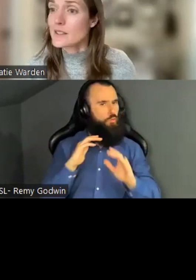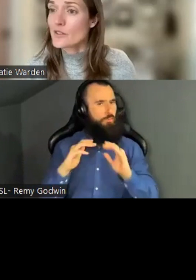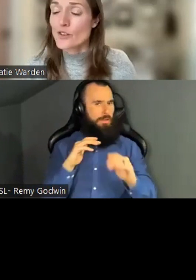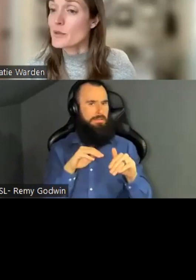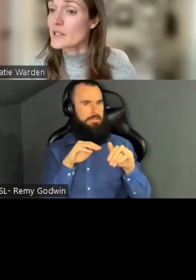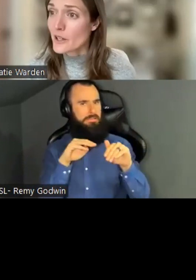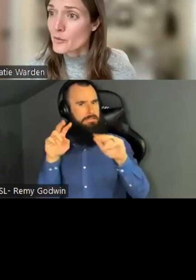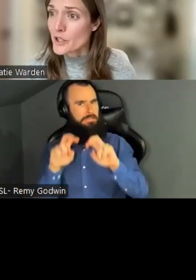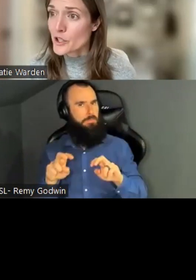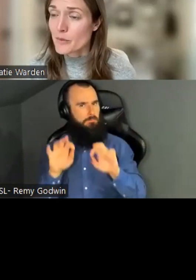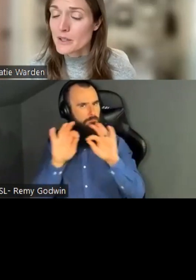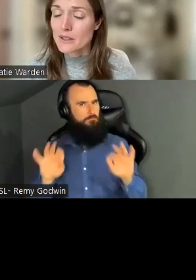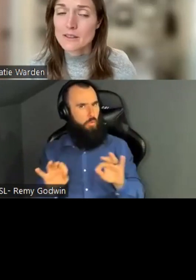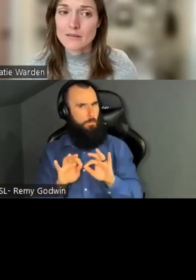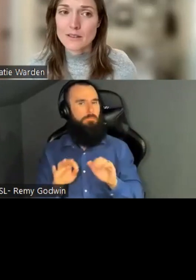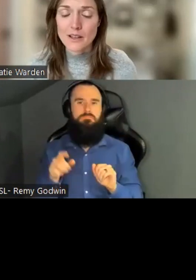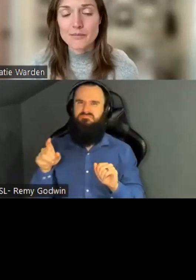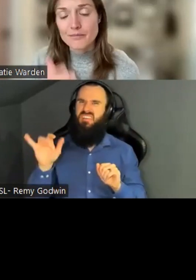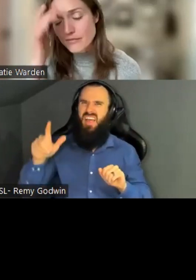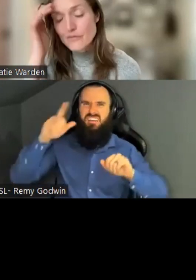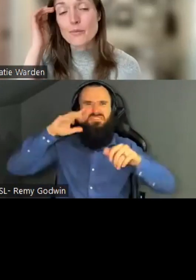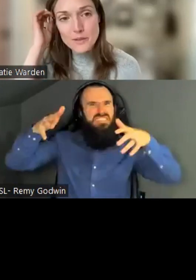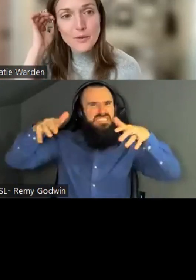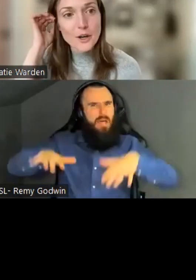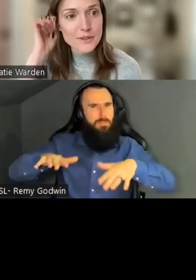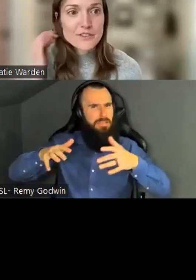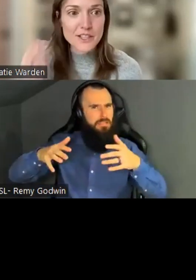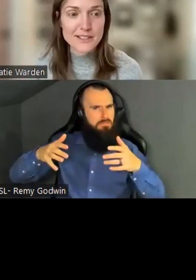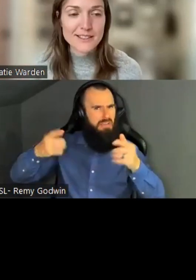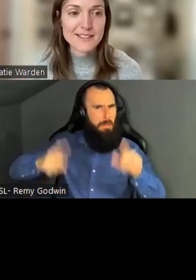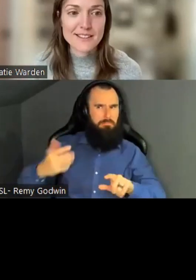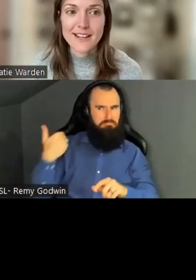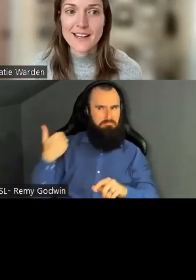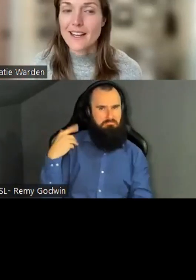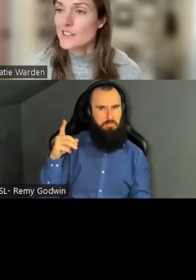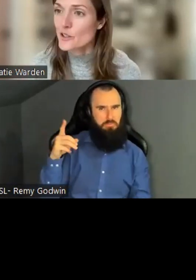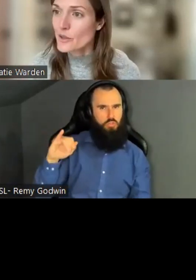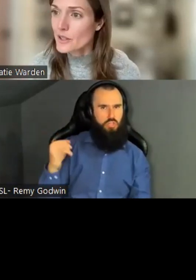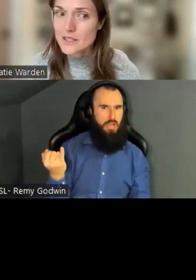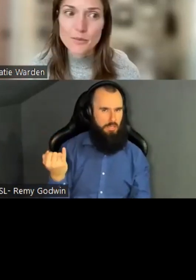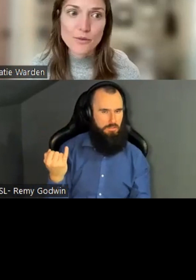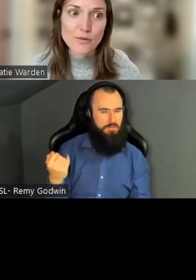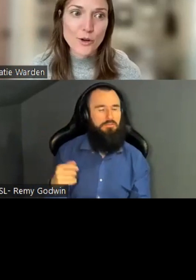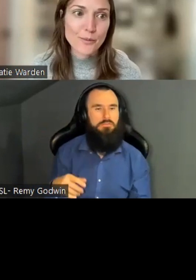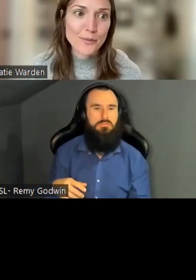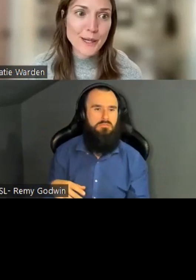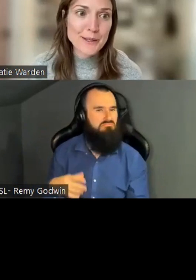This is from a settlement agreement from the Department of Justice. And it's a really simple form, right?